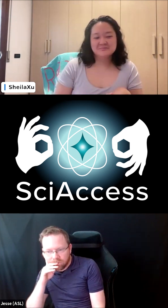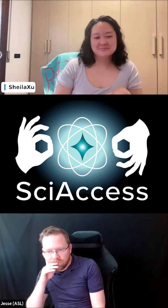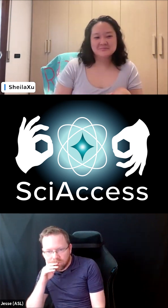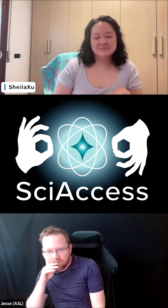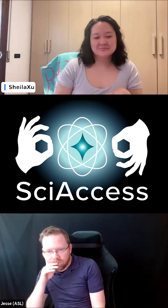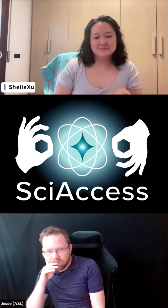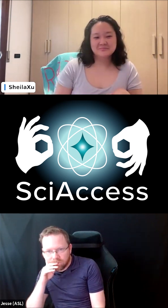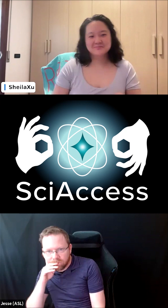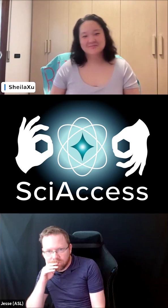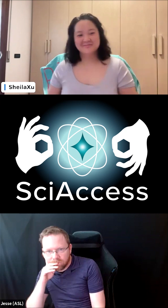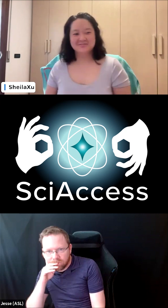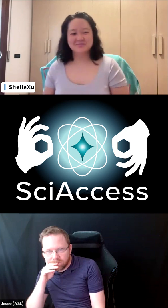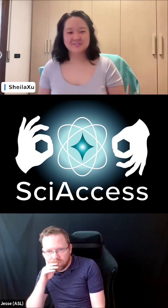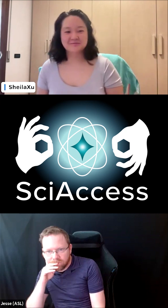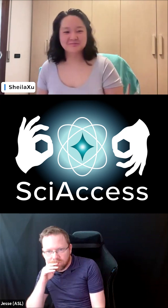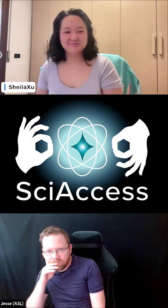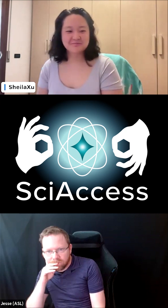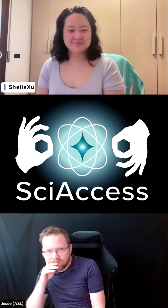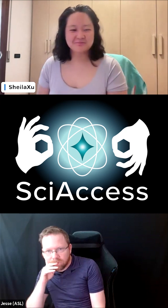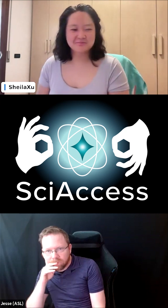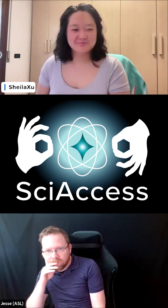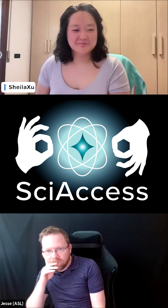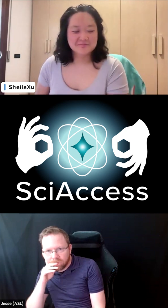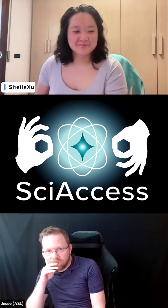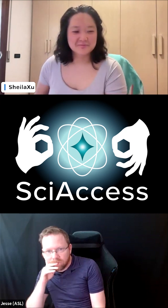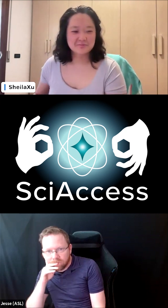Thank you so much.